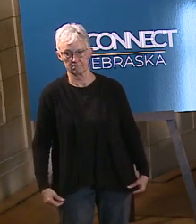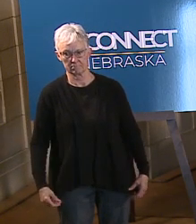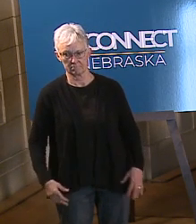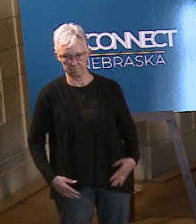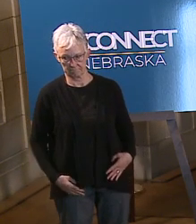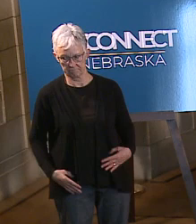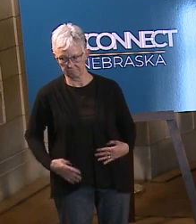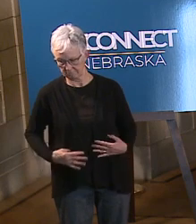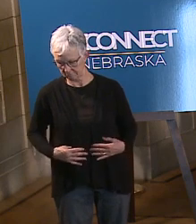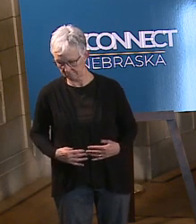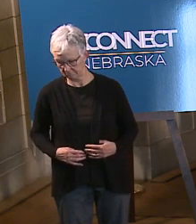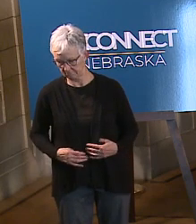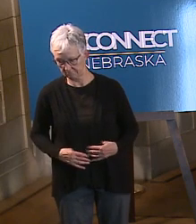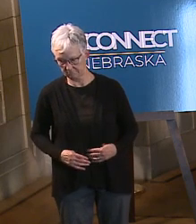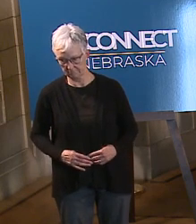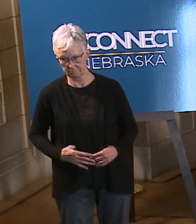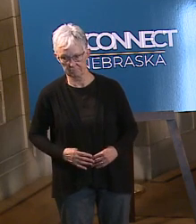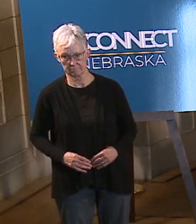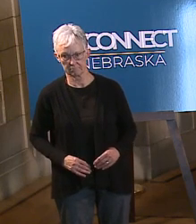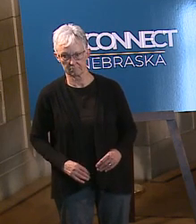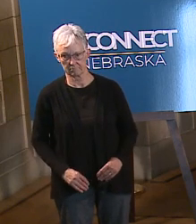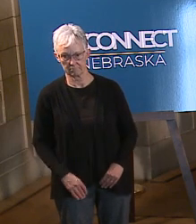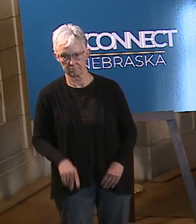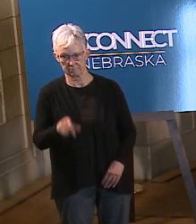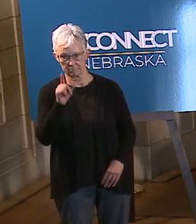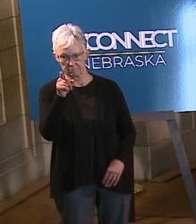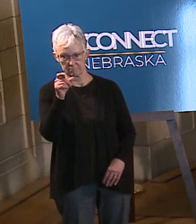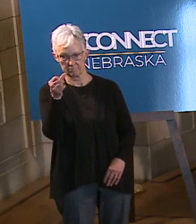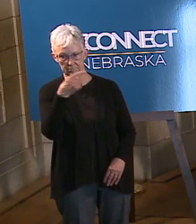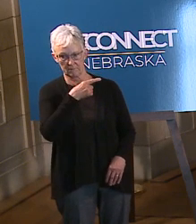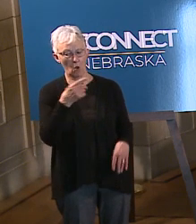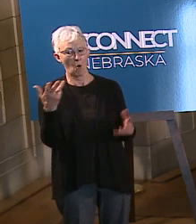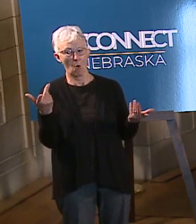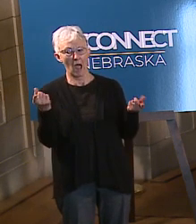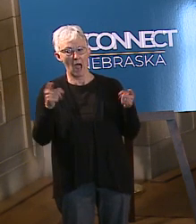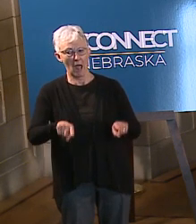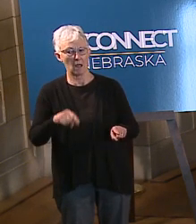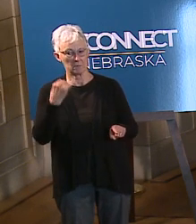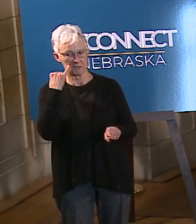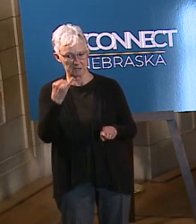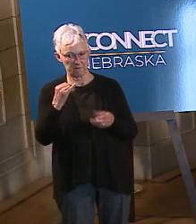LAYERS OF THINGS WE DID TO HELP SLOW THE SPREAD OF THE VIRUS.